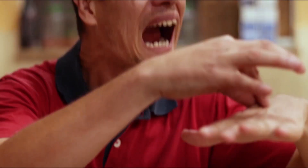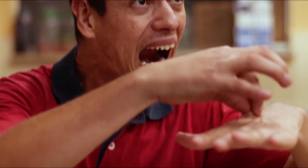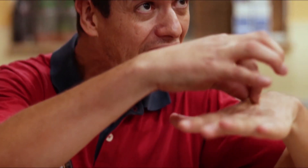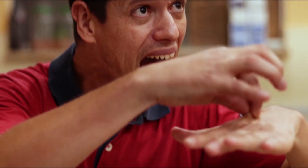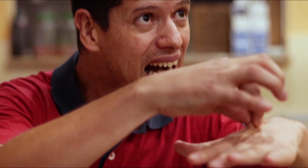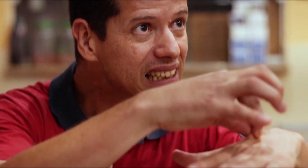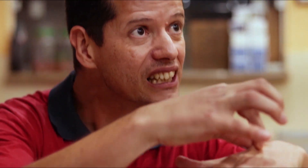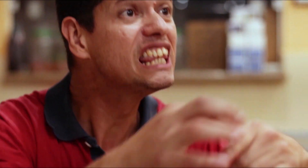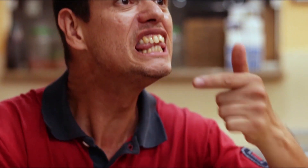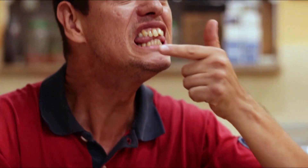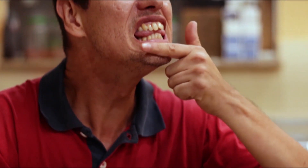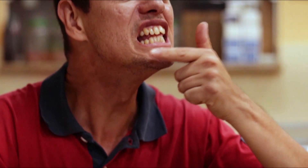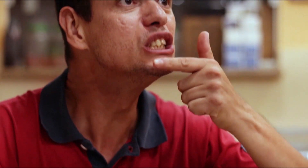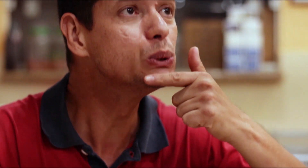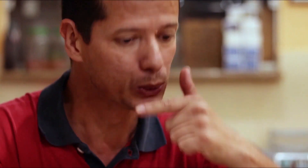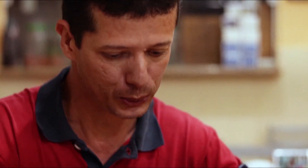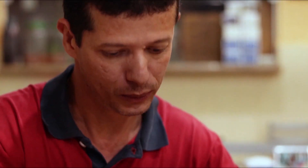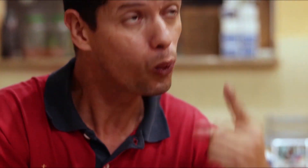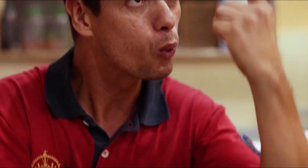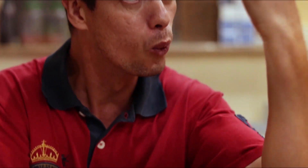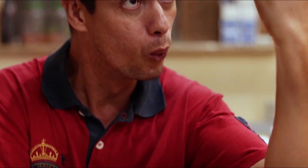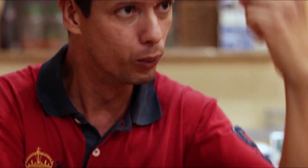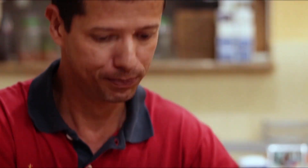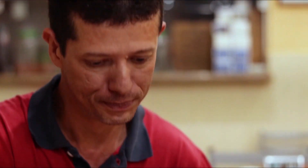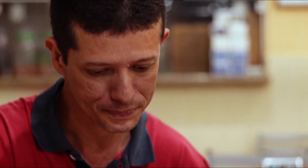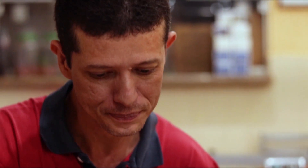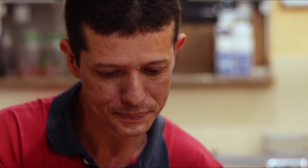Meat with cheese. One.